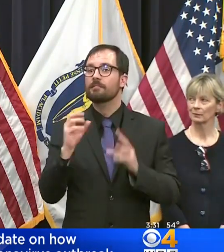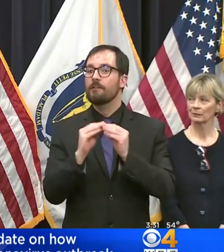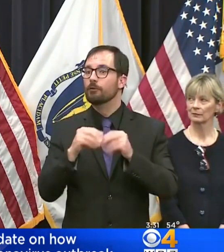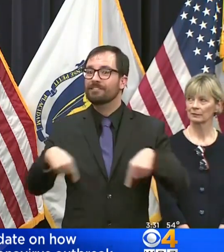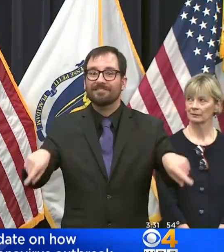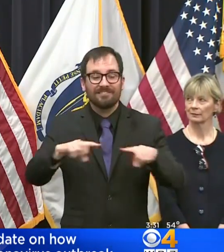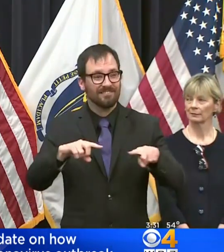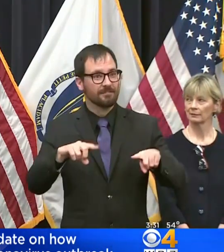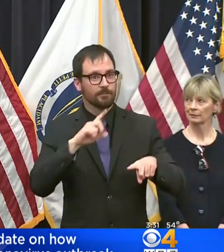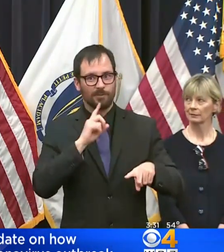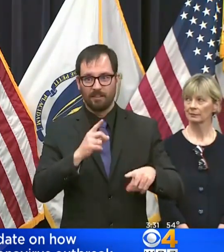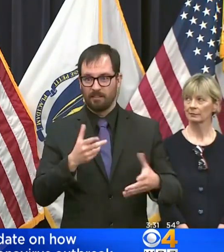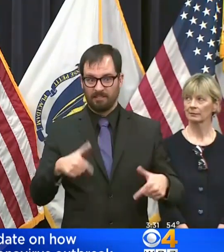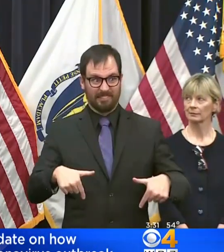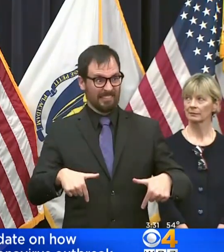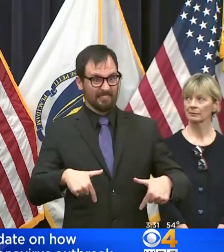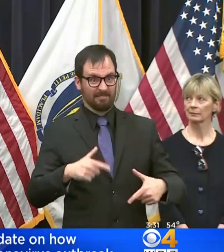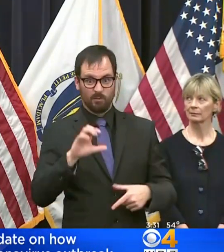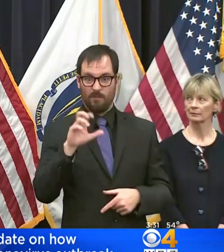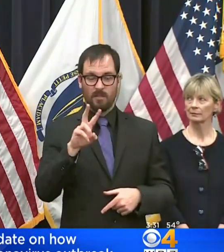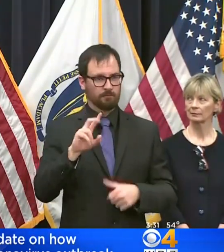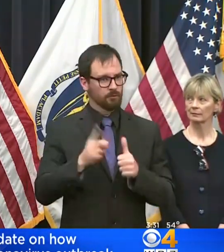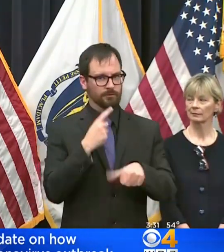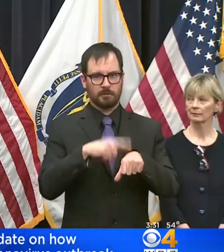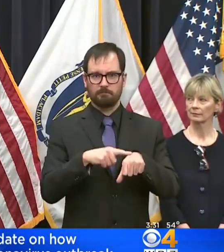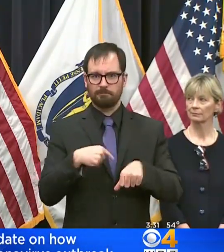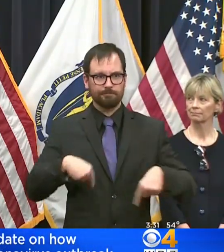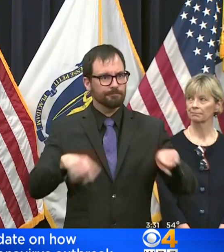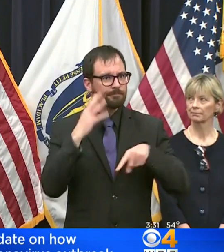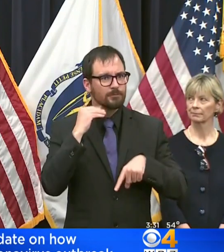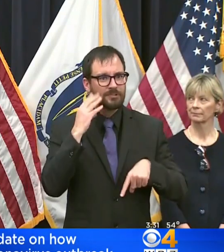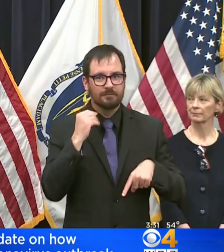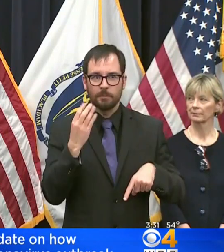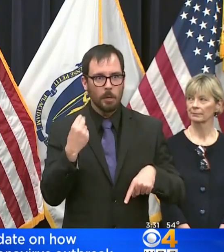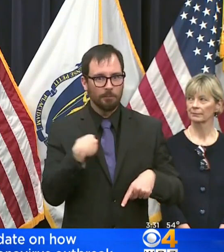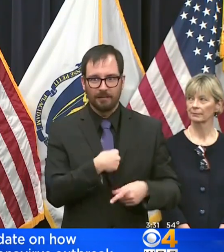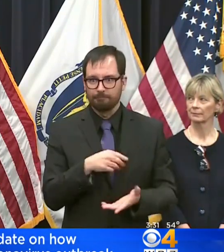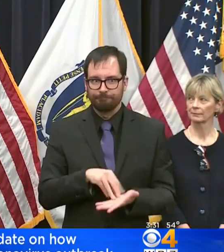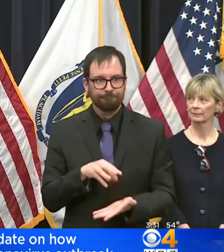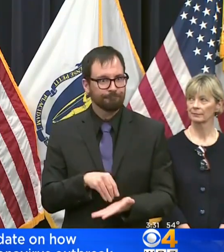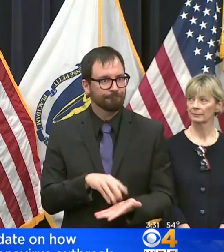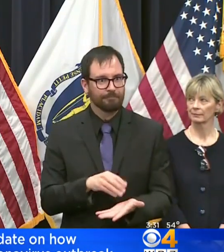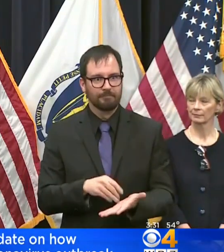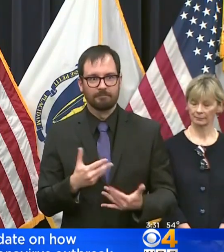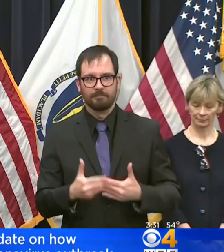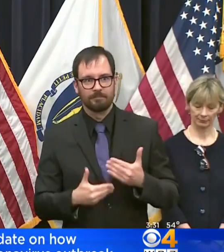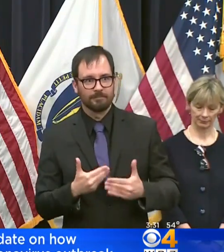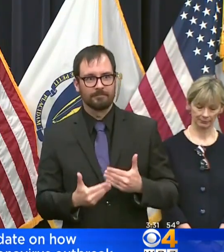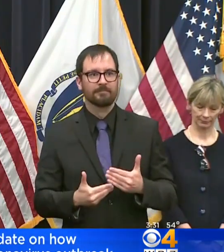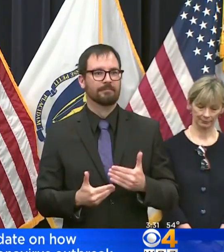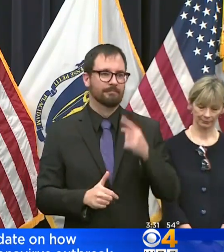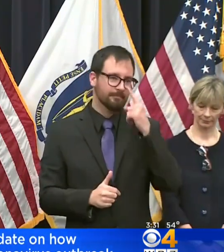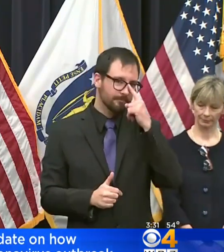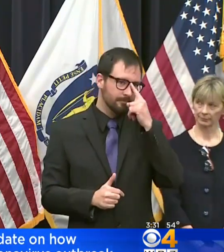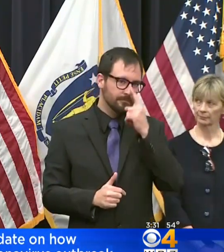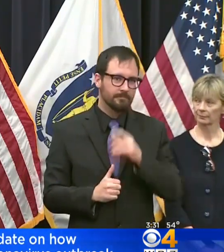THE QUESTION YOU ASKED ME YESTERDAY ABOUT -- WELL WHAT ABOUT THIS LINE OR THAT LINE OR